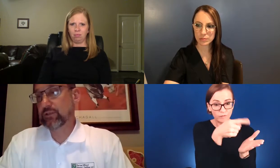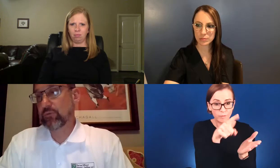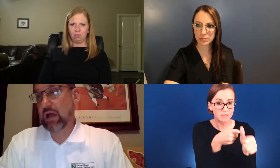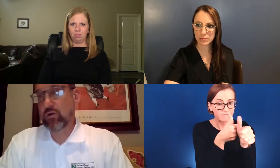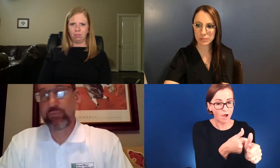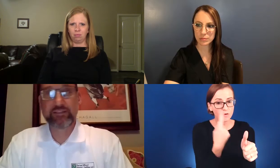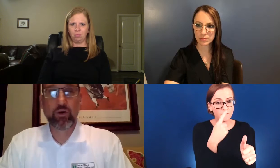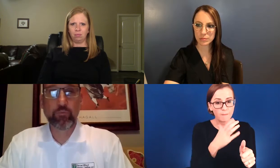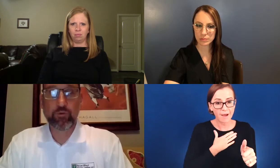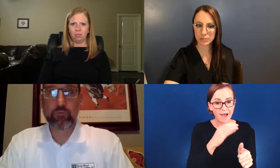So I hope that's helpful.